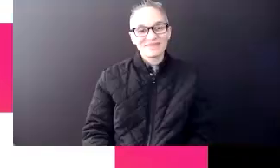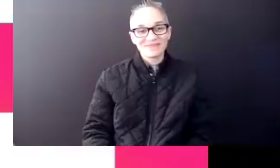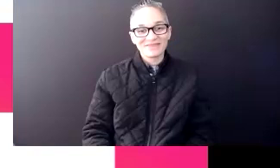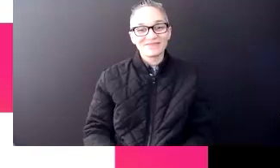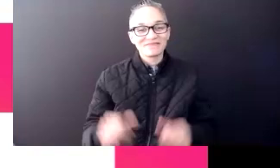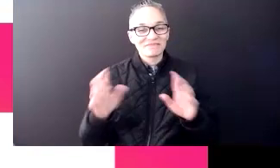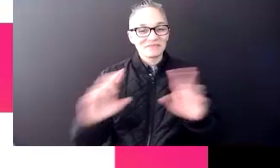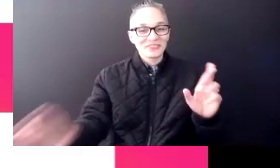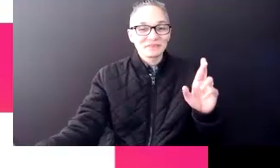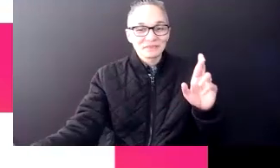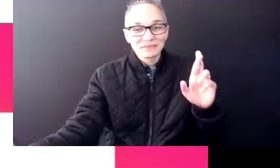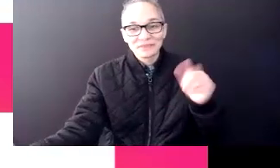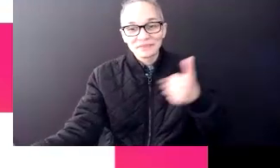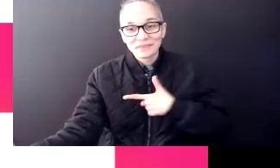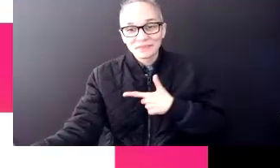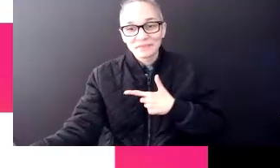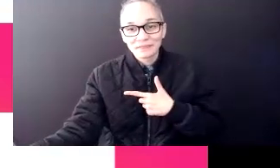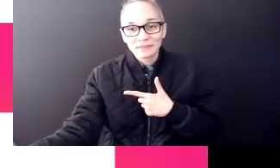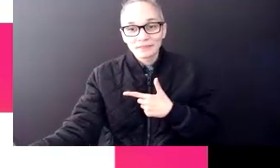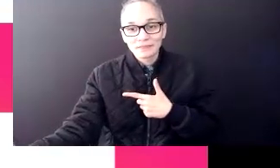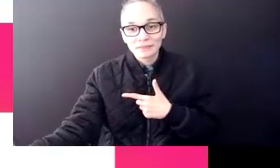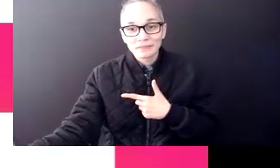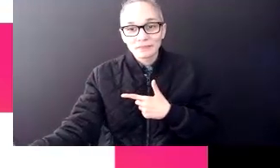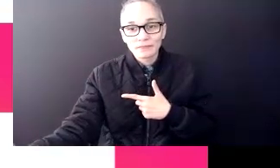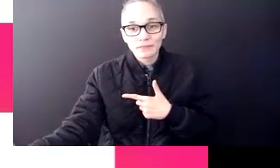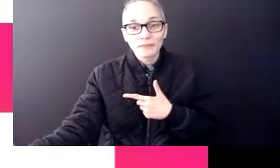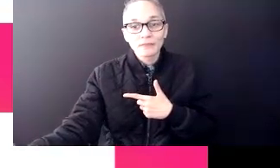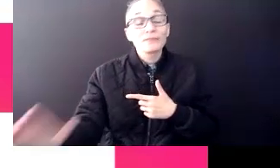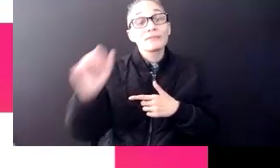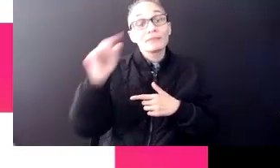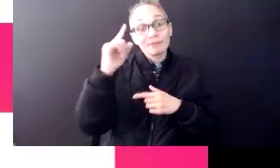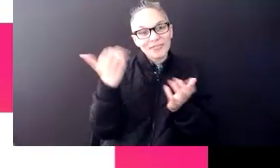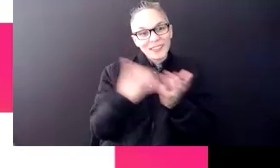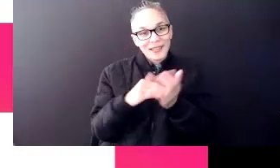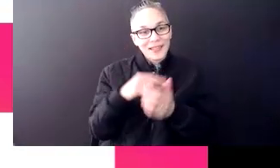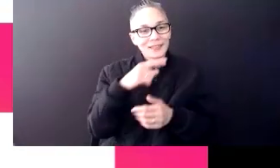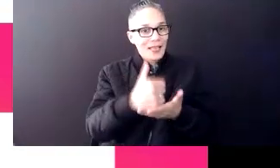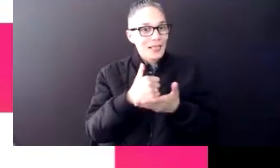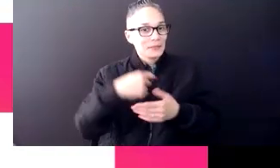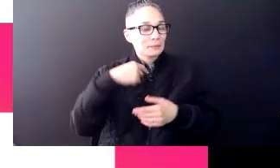and, Yeah. And then, you know, again, this helps me to kind of stay on track